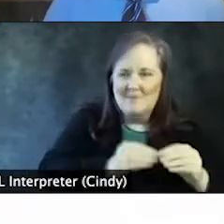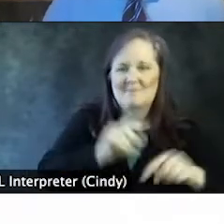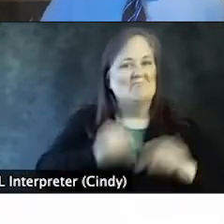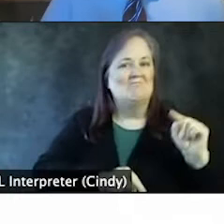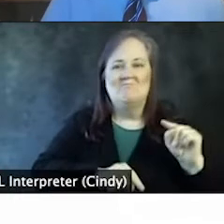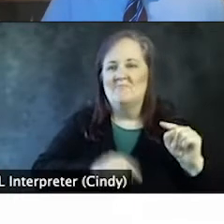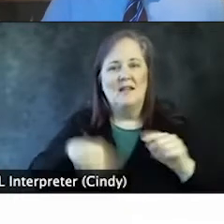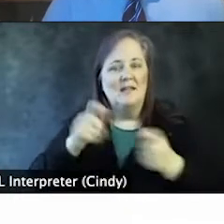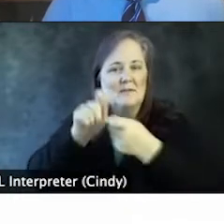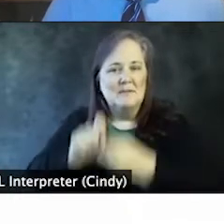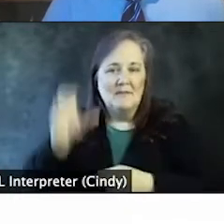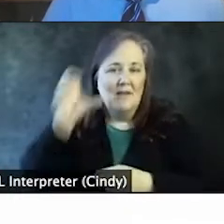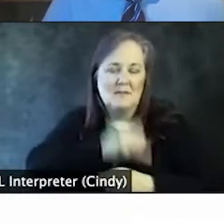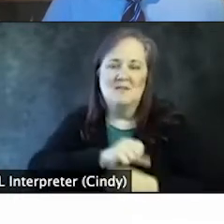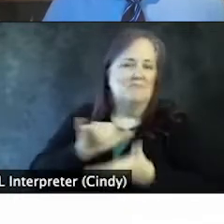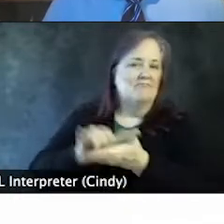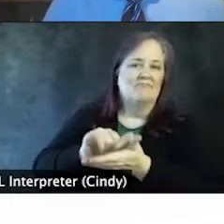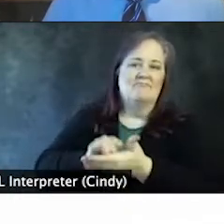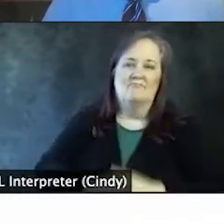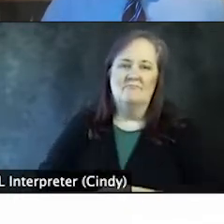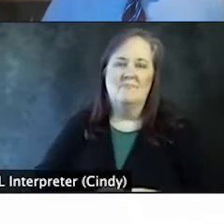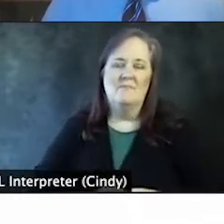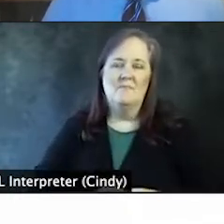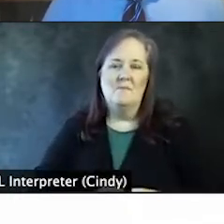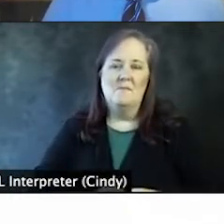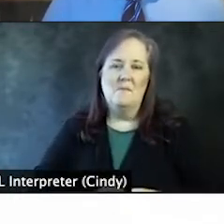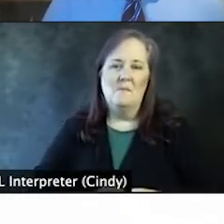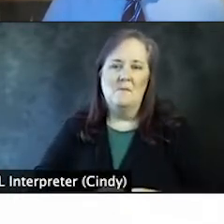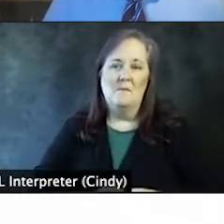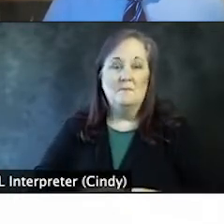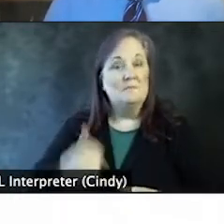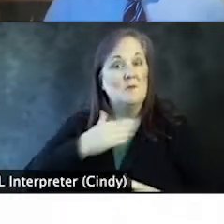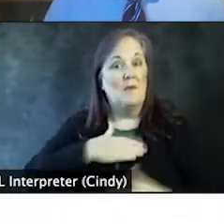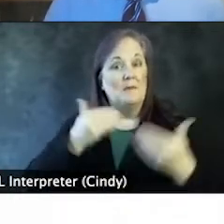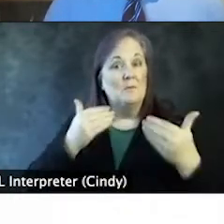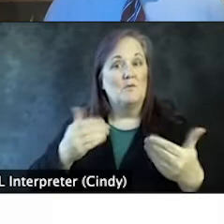One thing to keep in mind with this fiscal impact is that under the measure, for the first five years